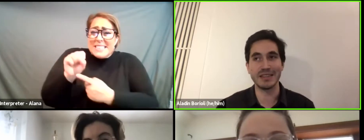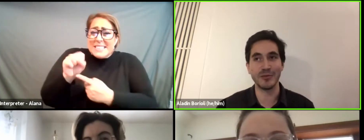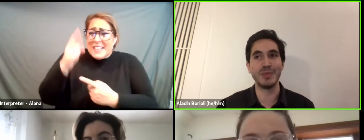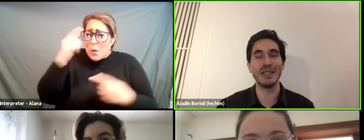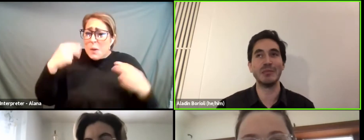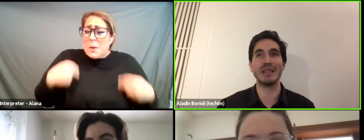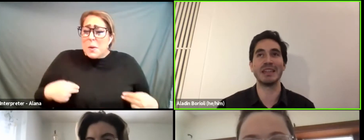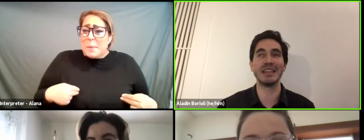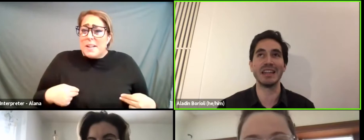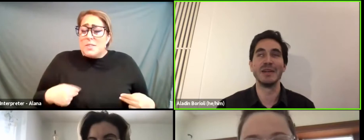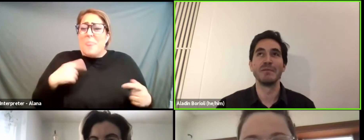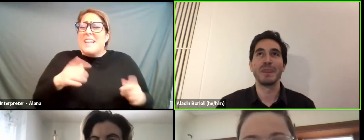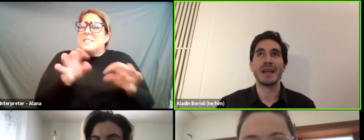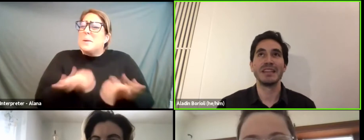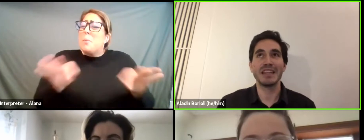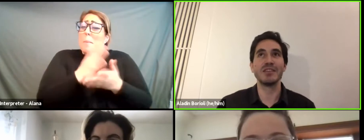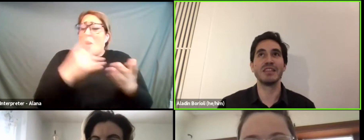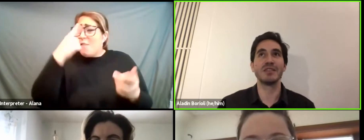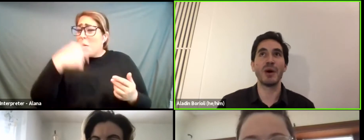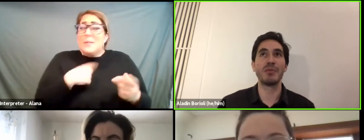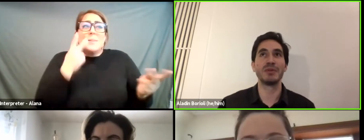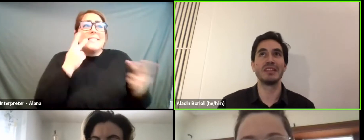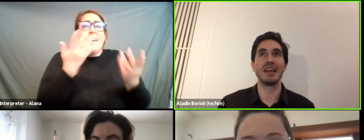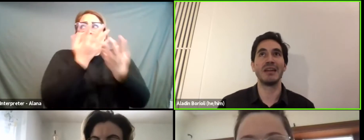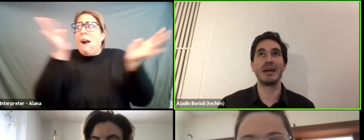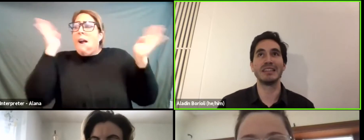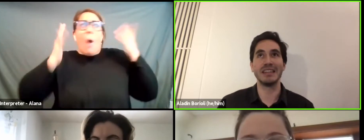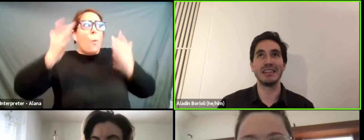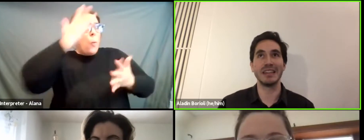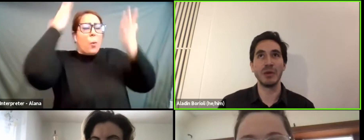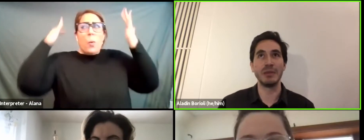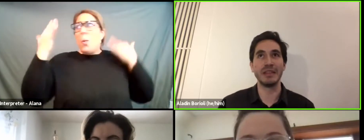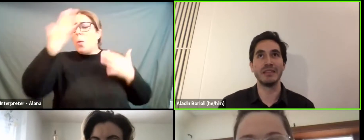of beekeeping. And then this technology is a one-point cell by saying that it will be